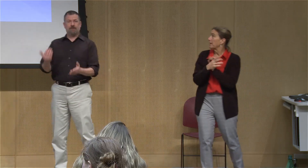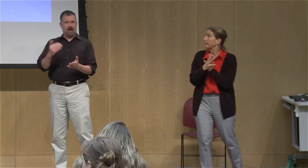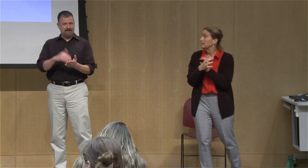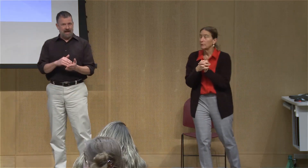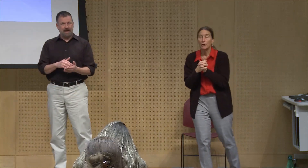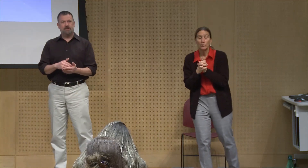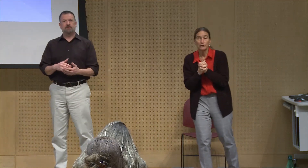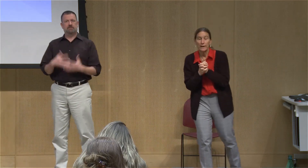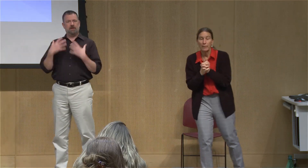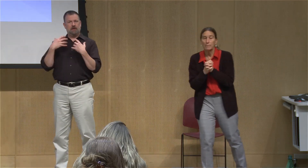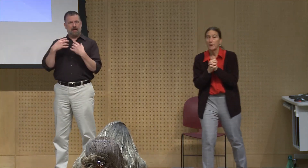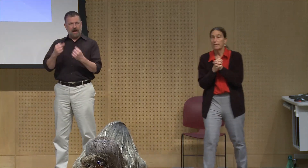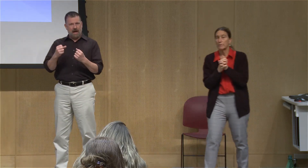BY ENCOURAGING HEALTHY BEHAVIORS.